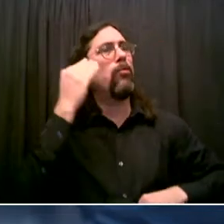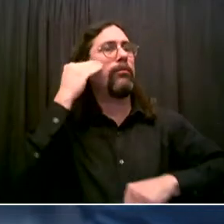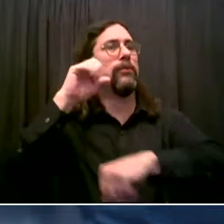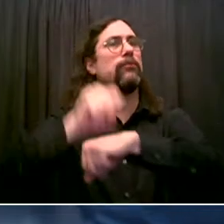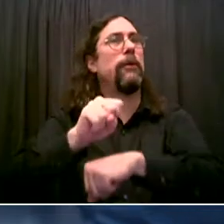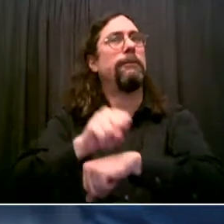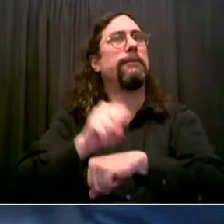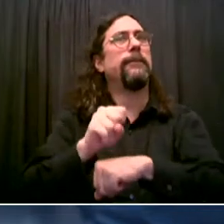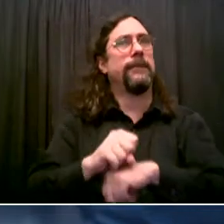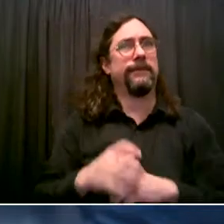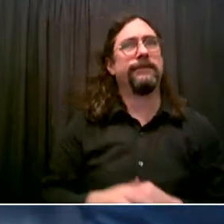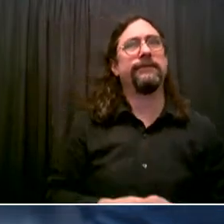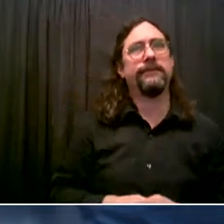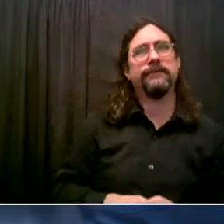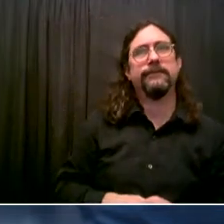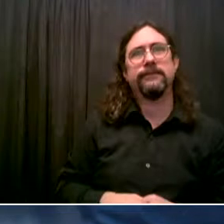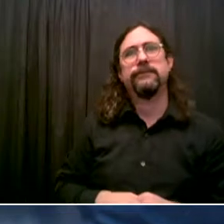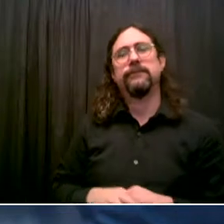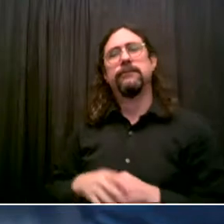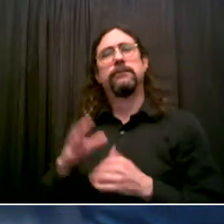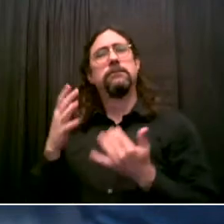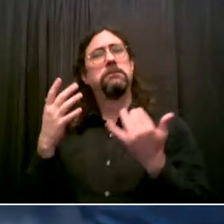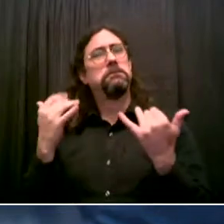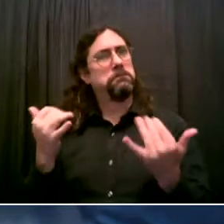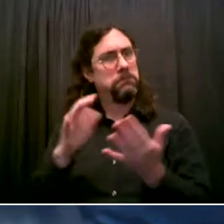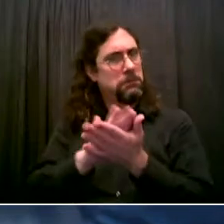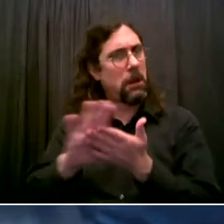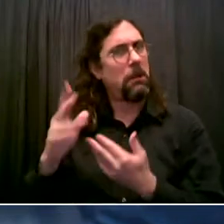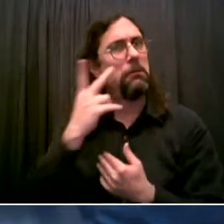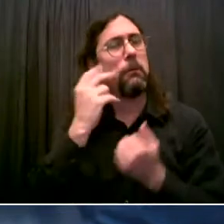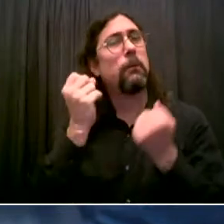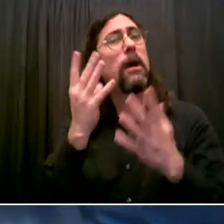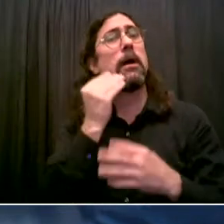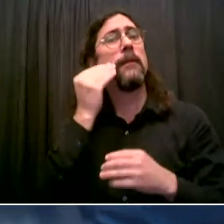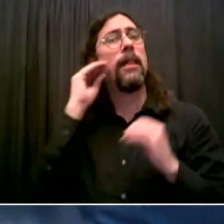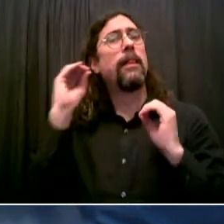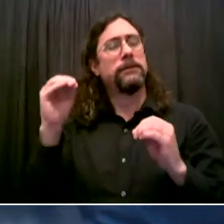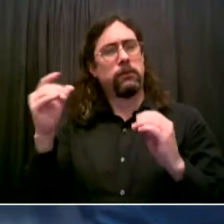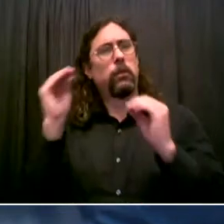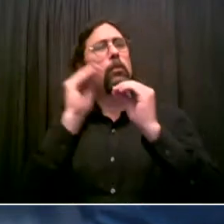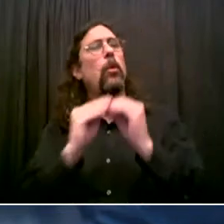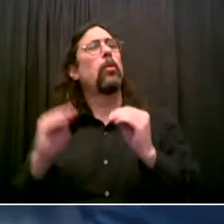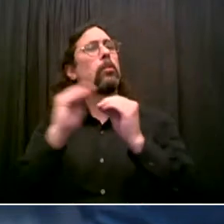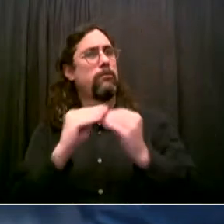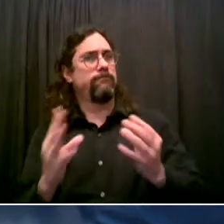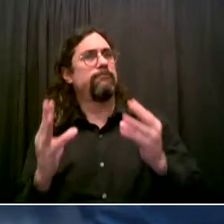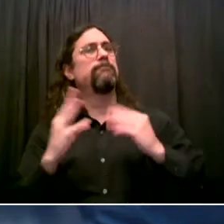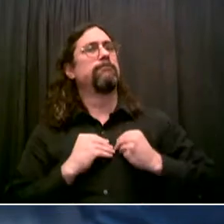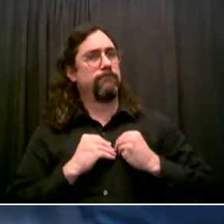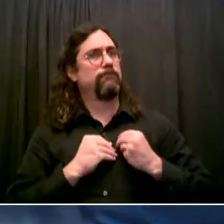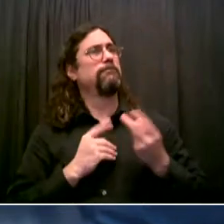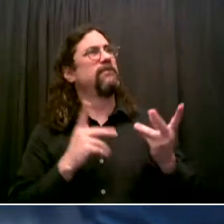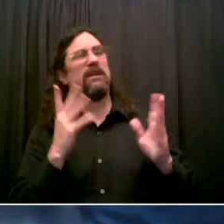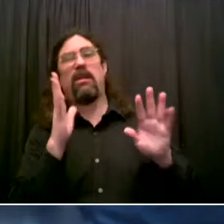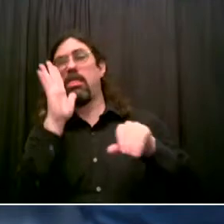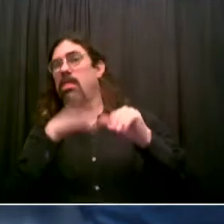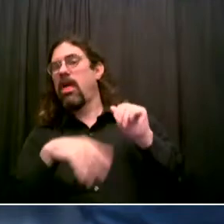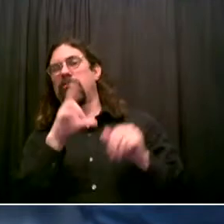CAN BE IN RIGHT AWAY. MORE AND